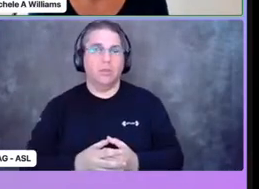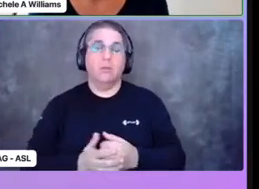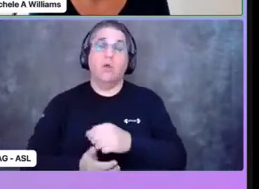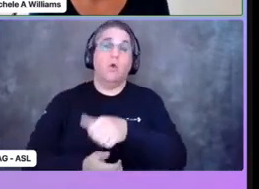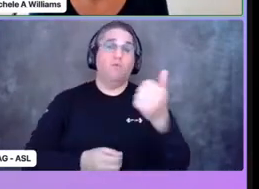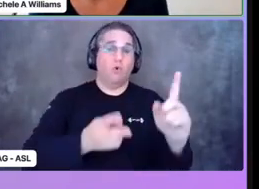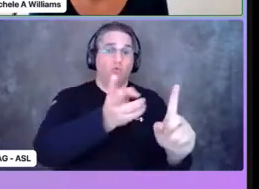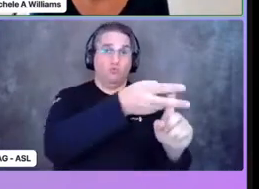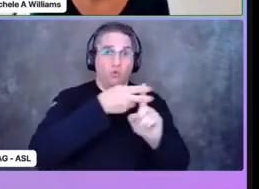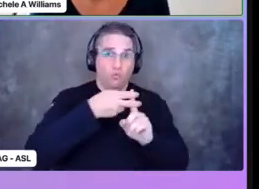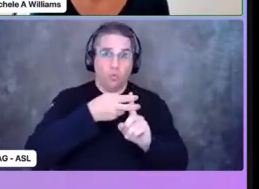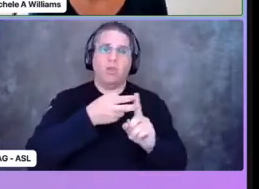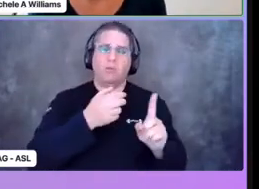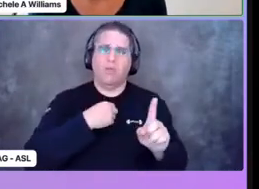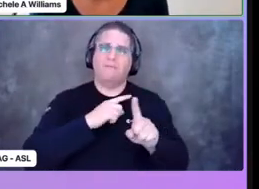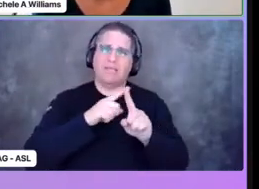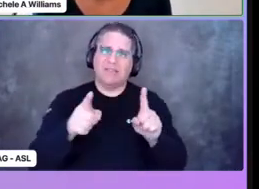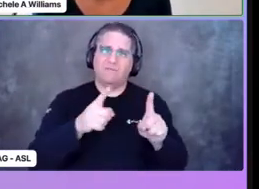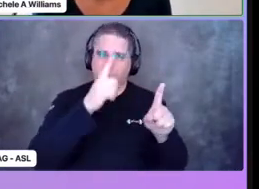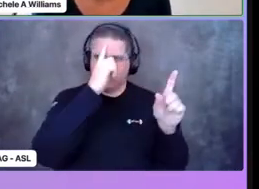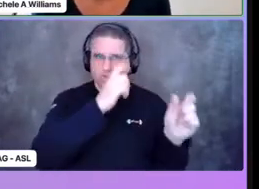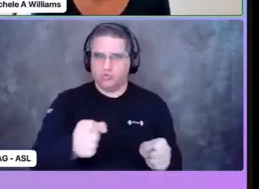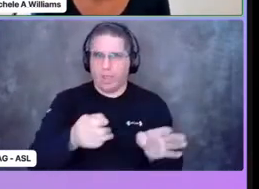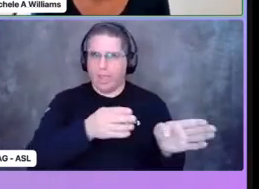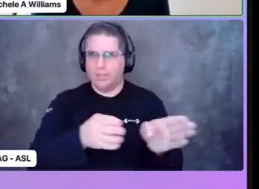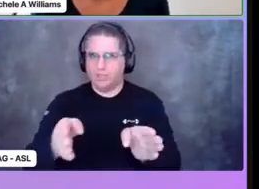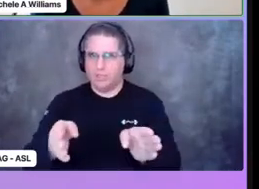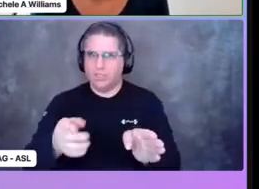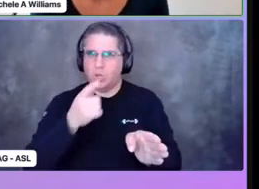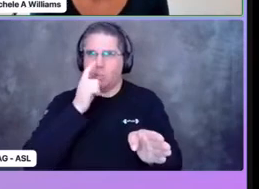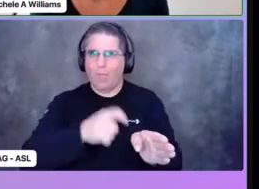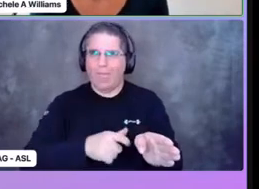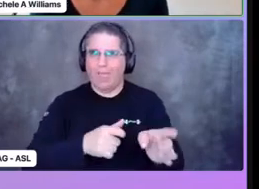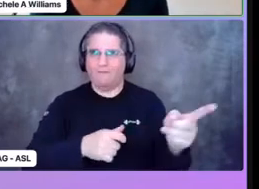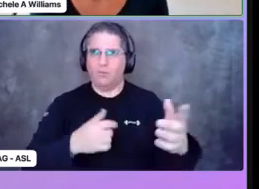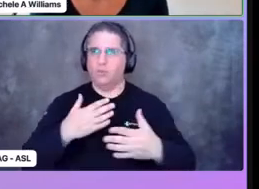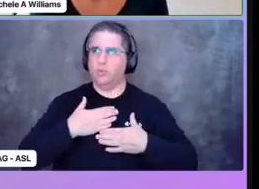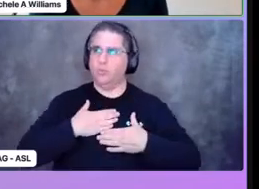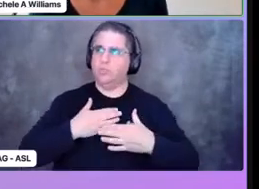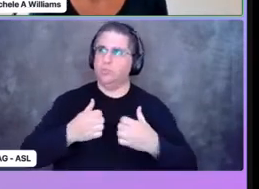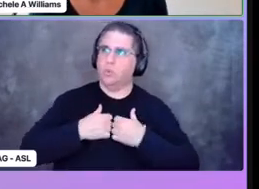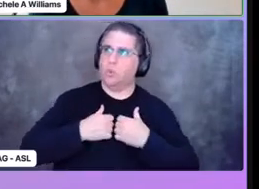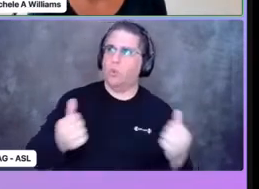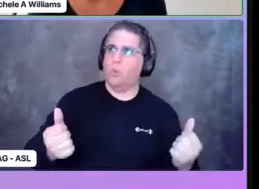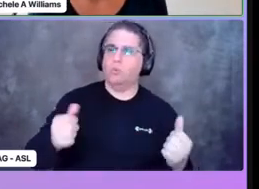at all. So I hope that helps. And there again, are a couple of different recruiting strategies that can maybe